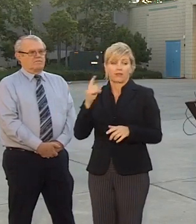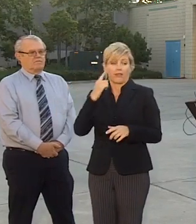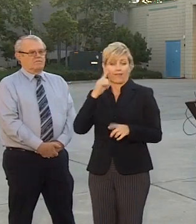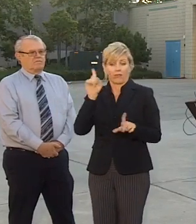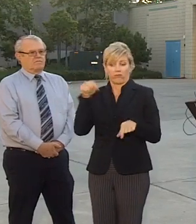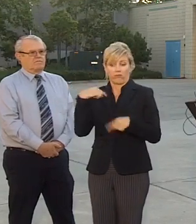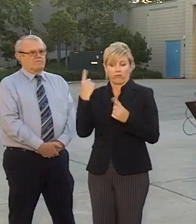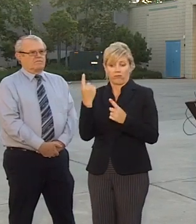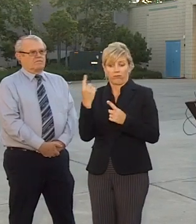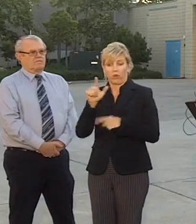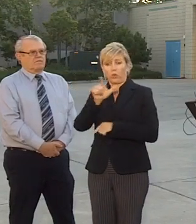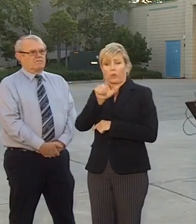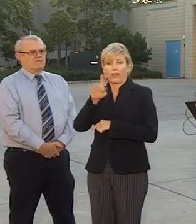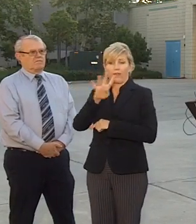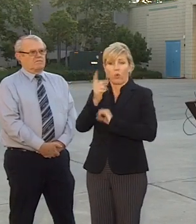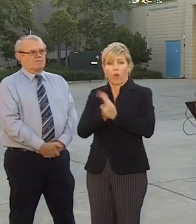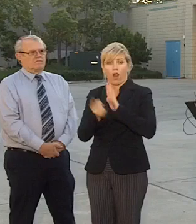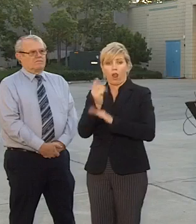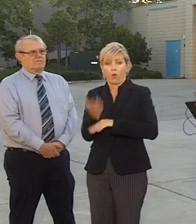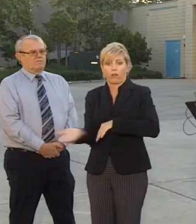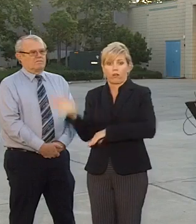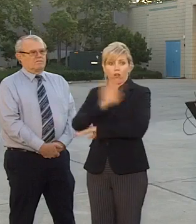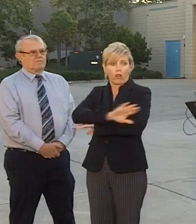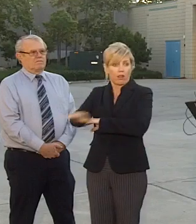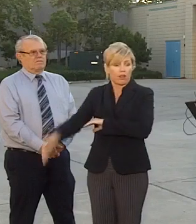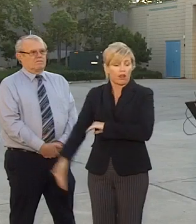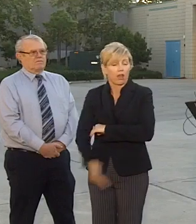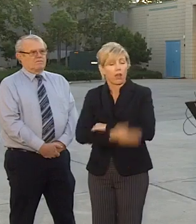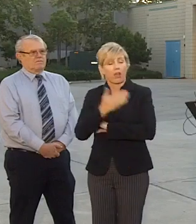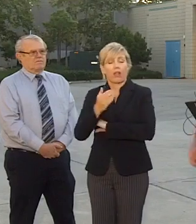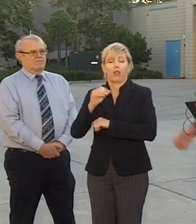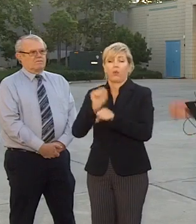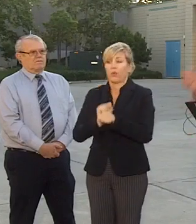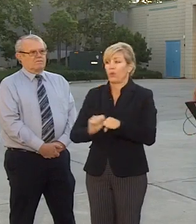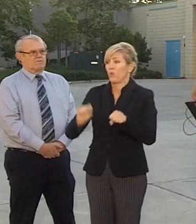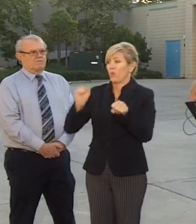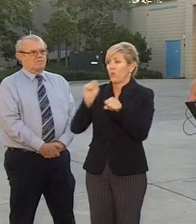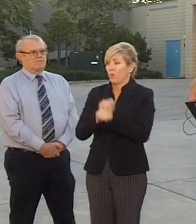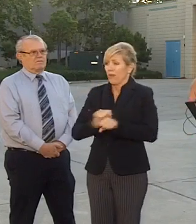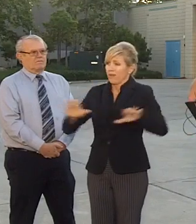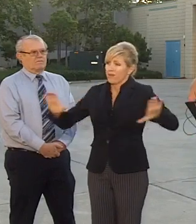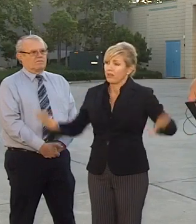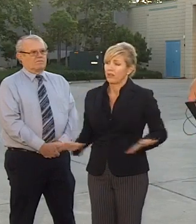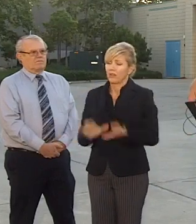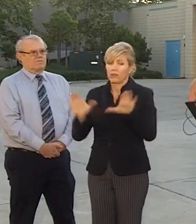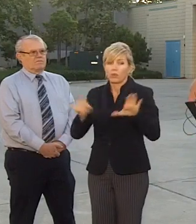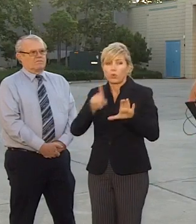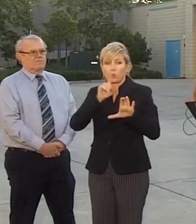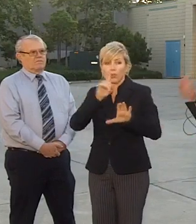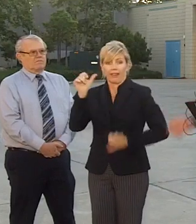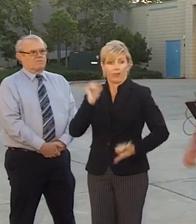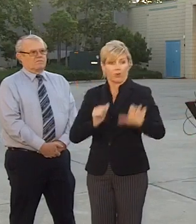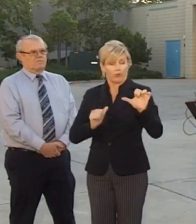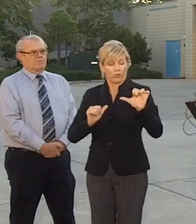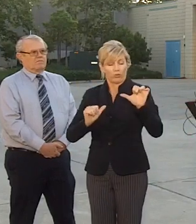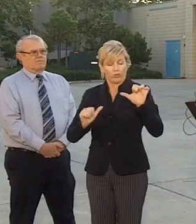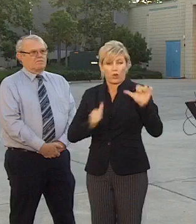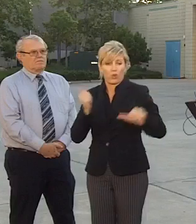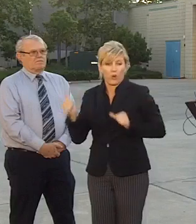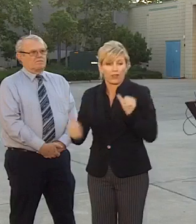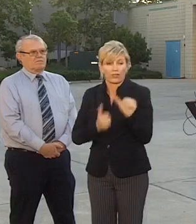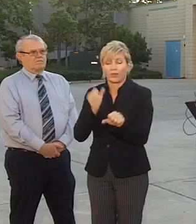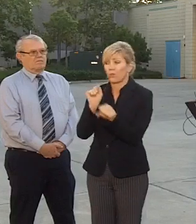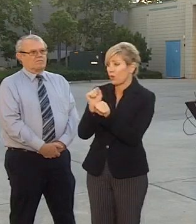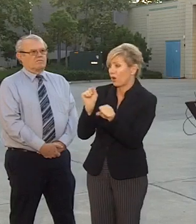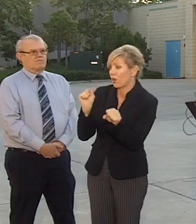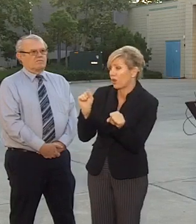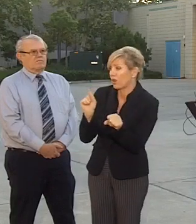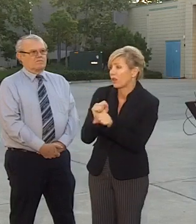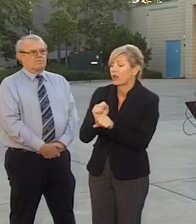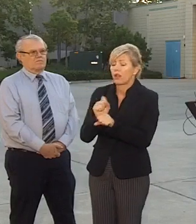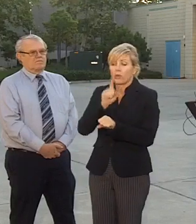at this point and this is this is extraordinarily aggressive work and they're working very hard very